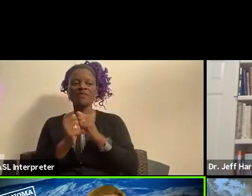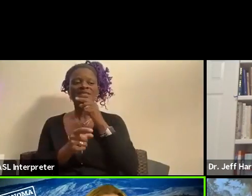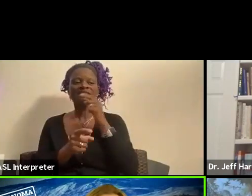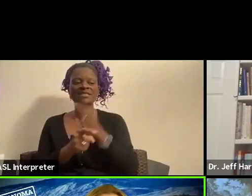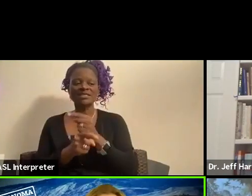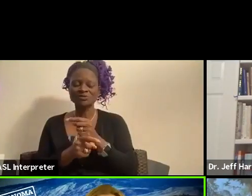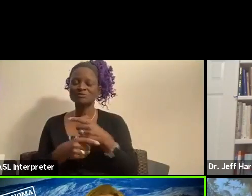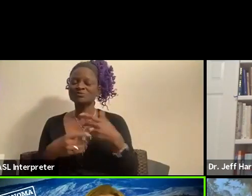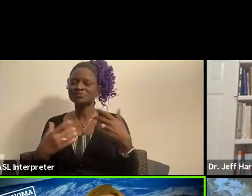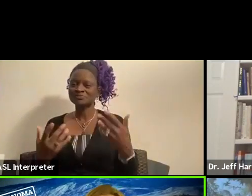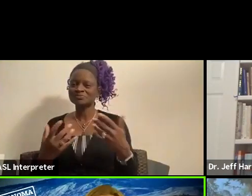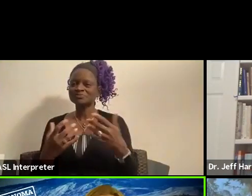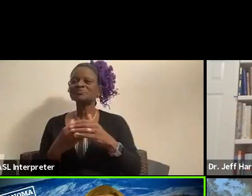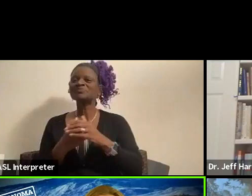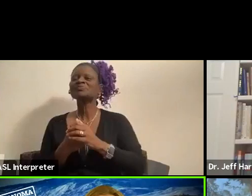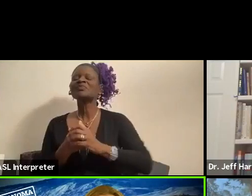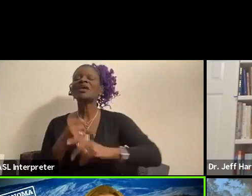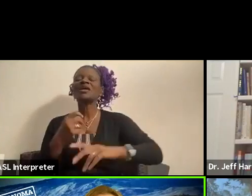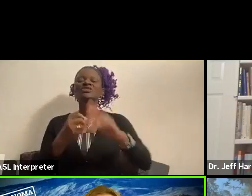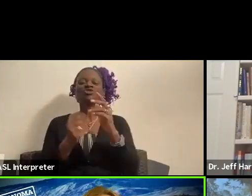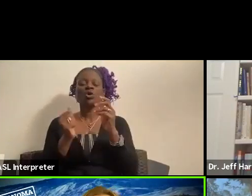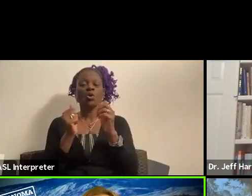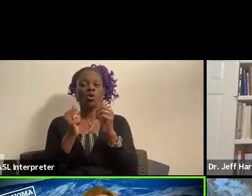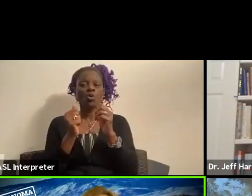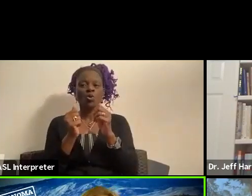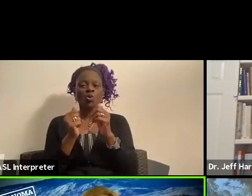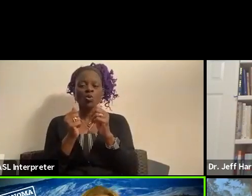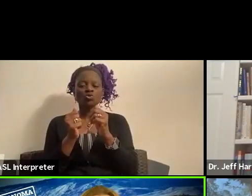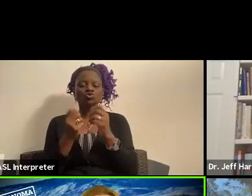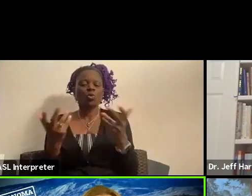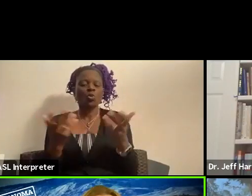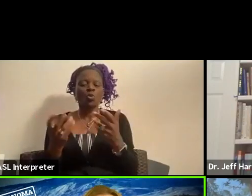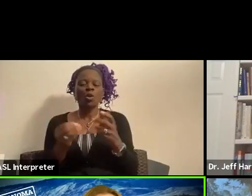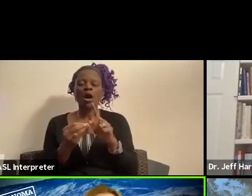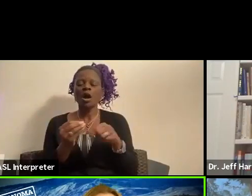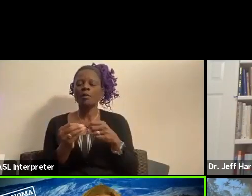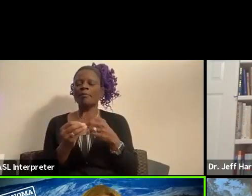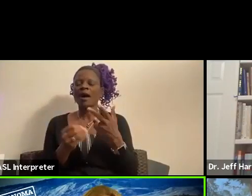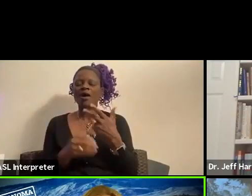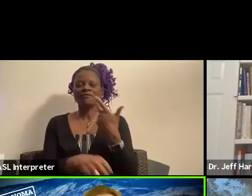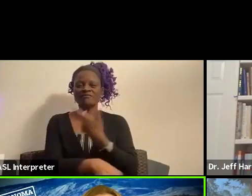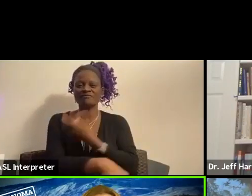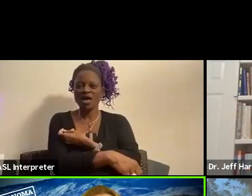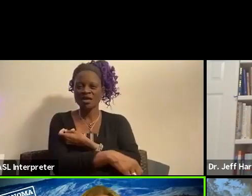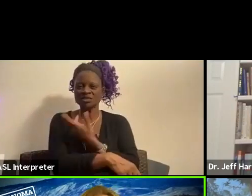employees of the school as well as students. What about vaccines? And when they become available and more